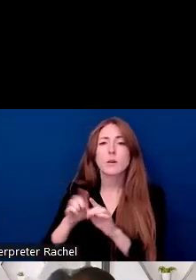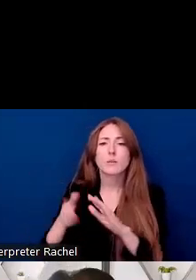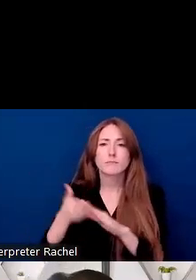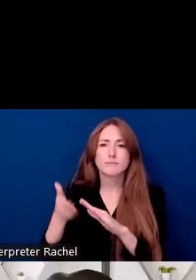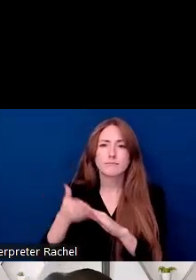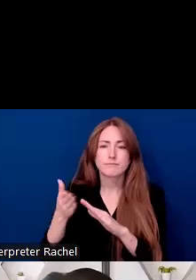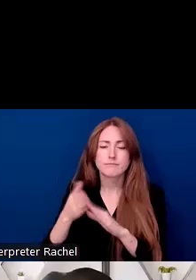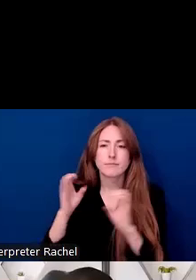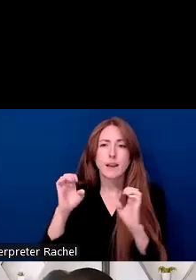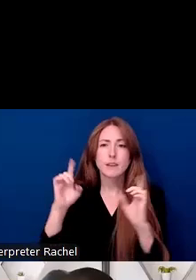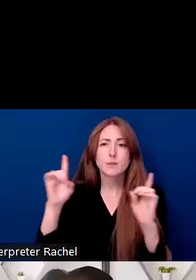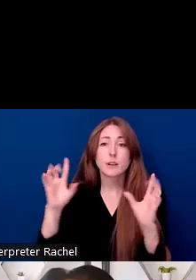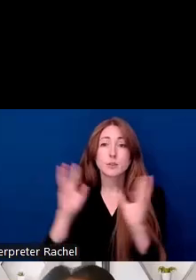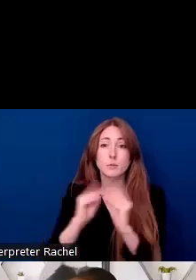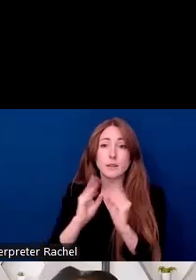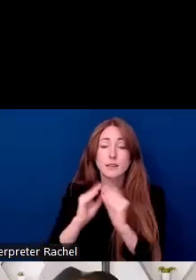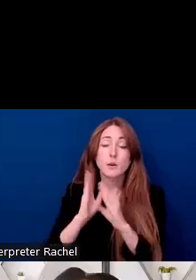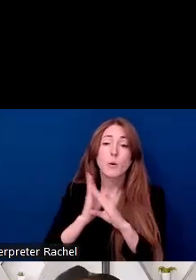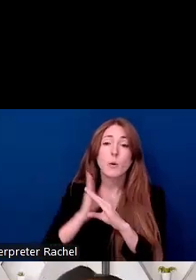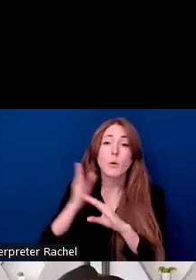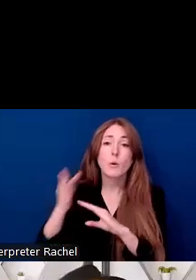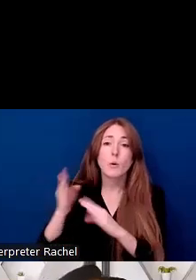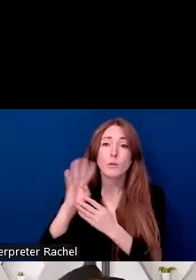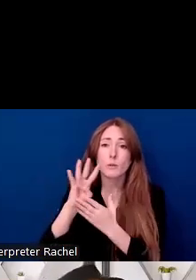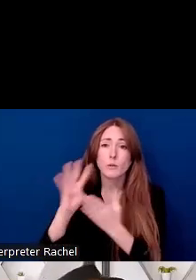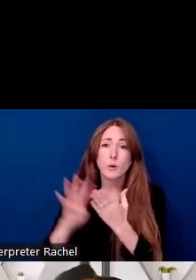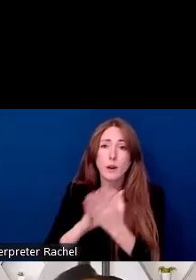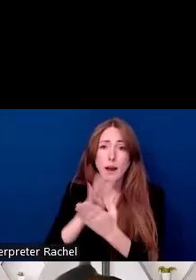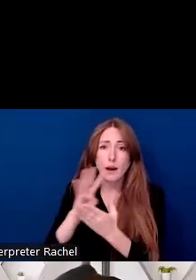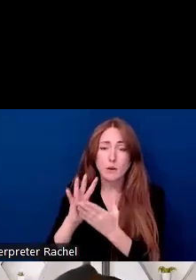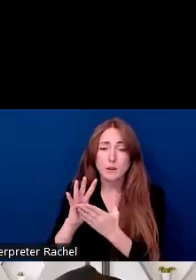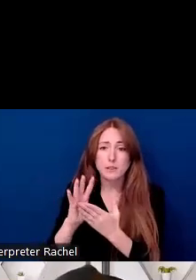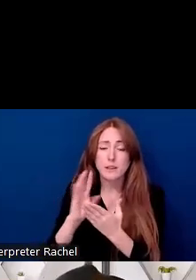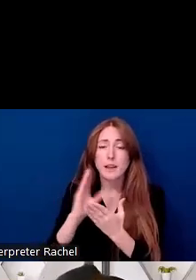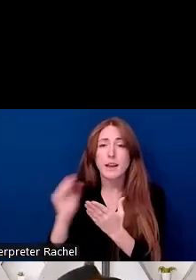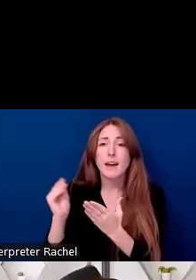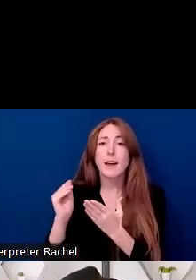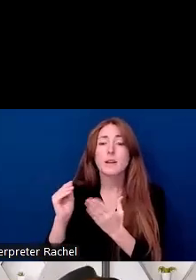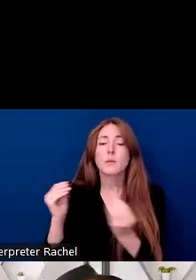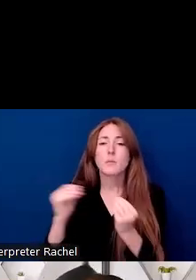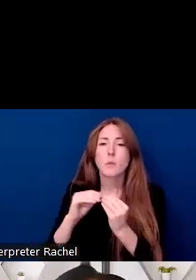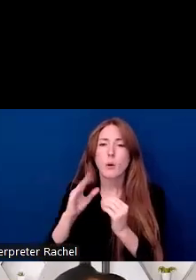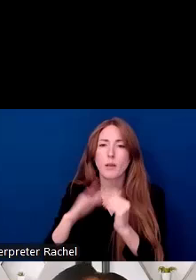more than four hours and deliver those educational meetings more than one time kind of repetitive